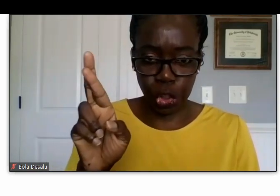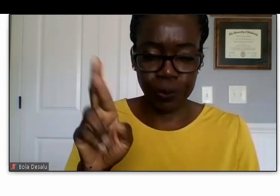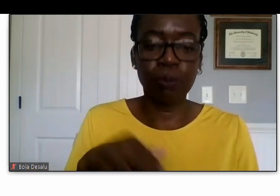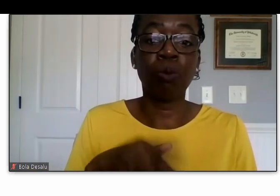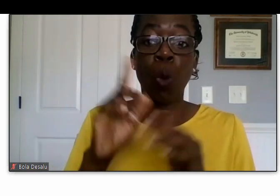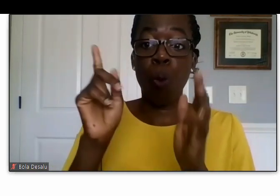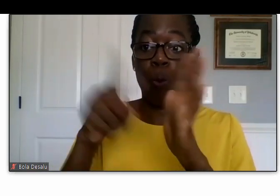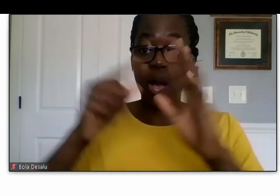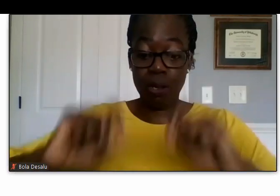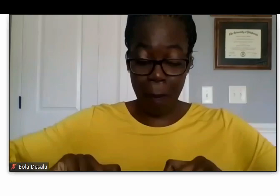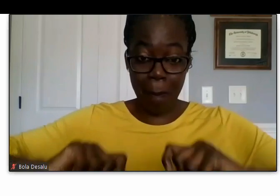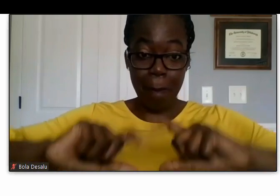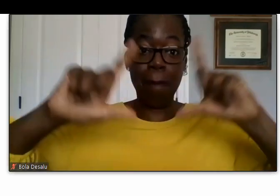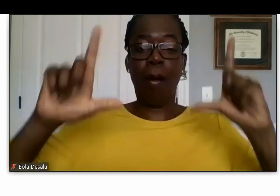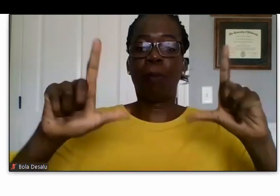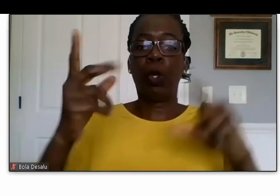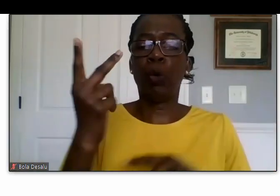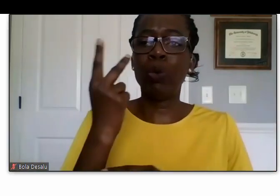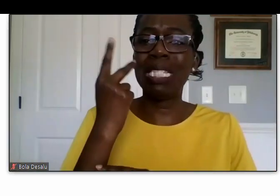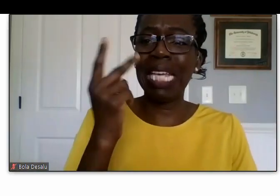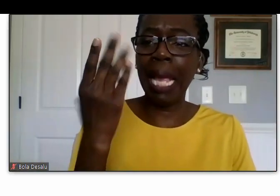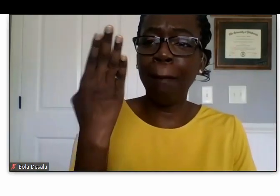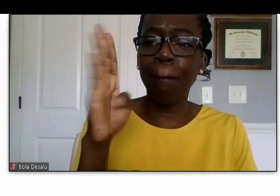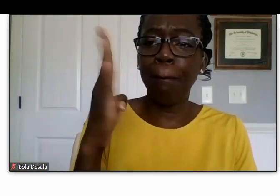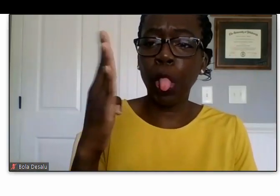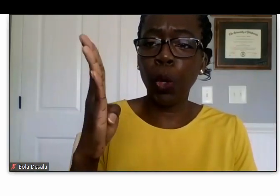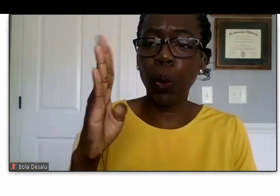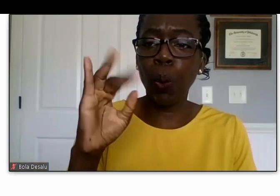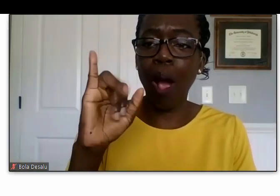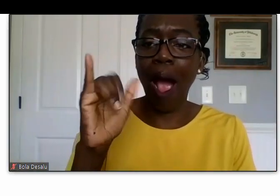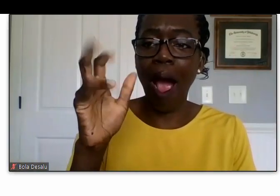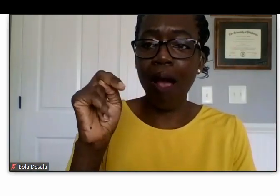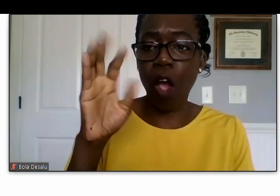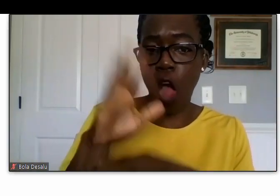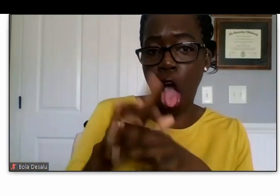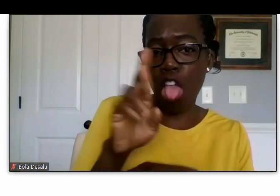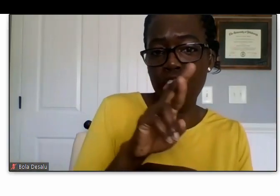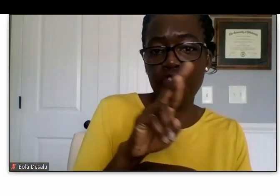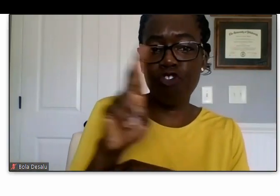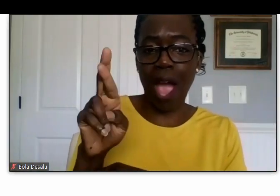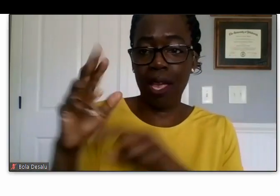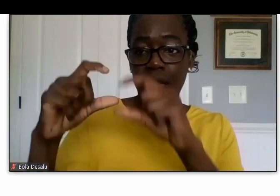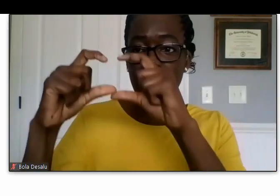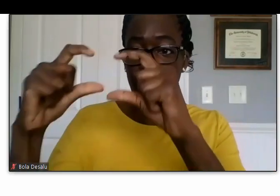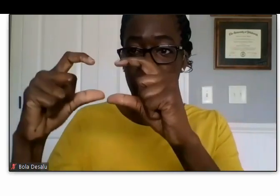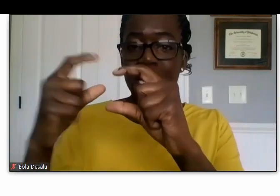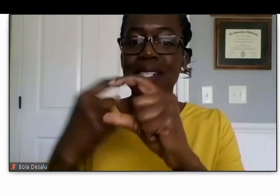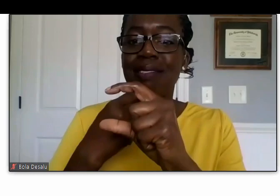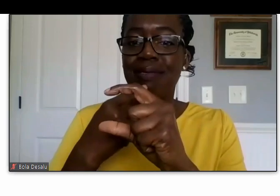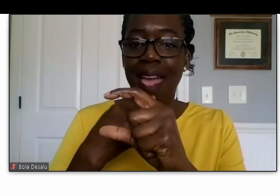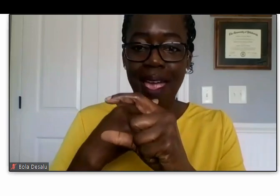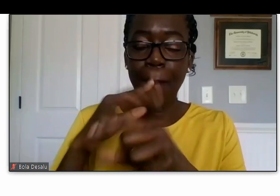You can use any internet browser. Once it pulls up you will see a a blue icon on the right,